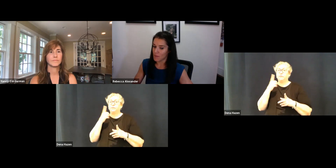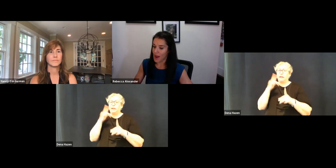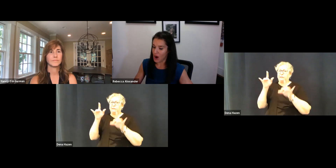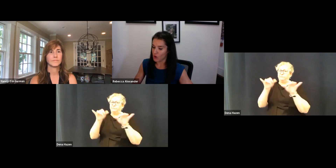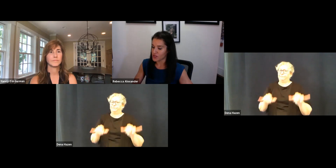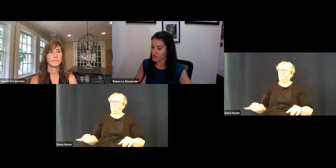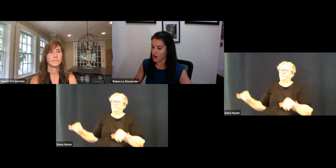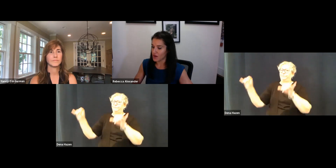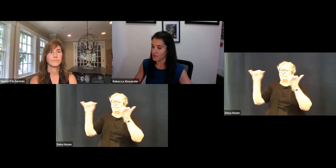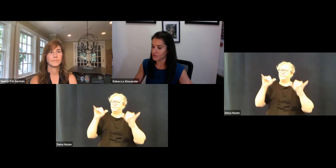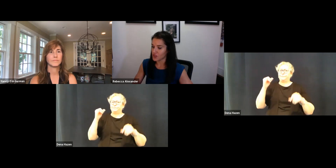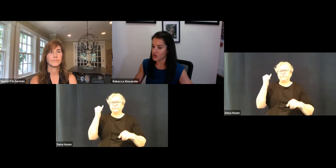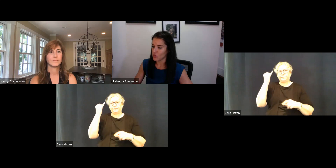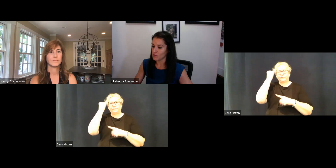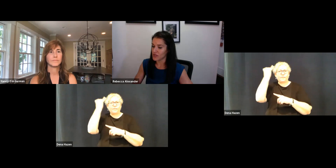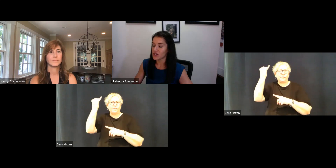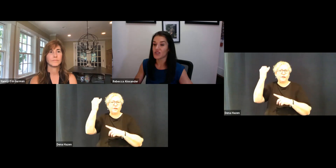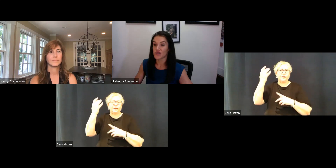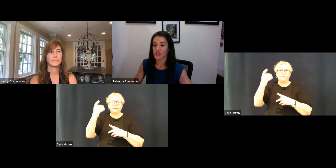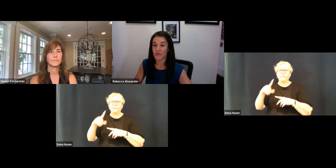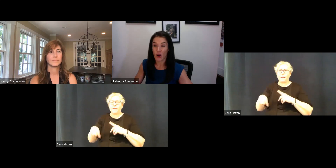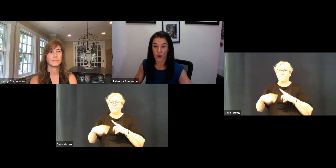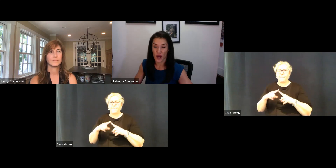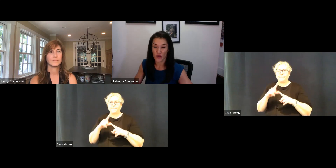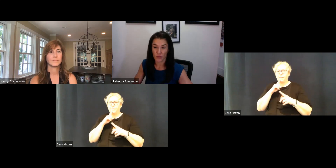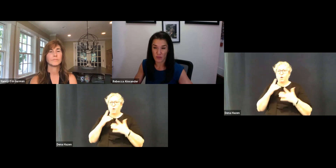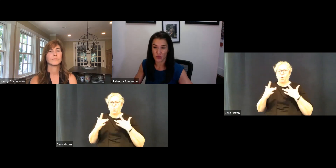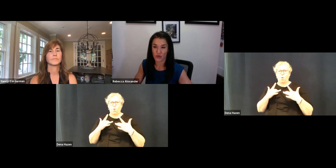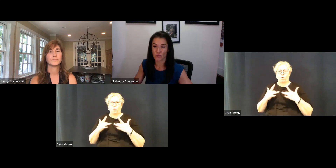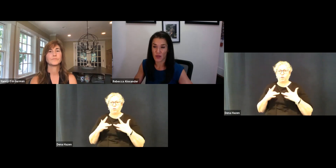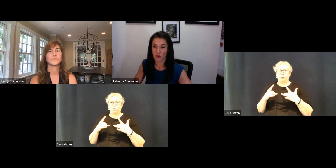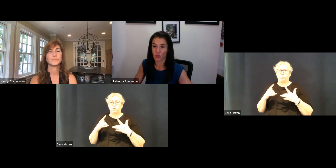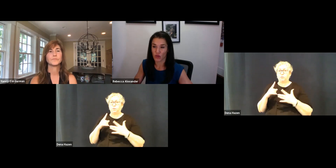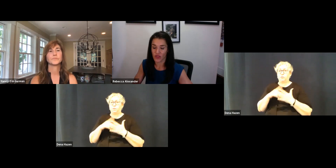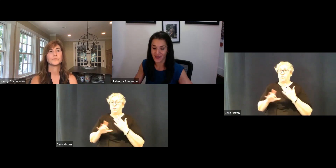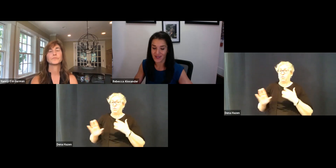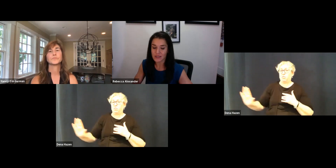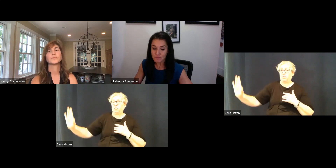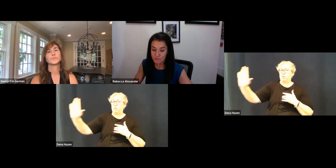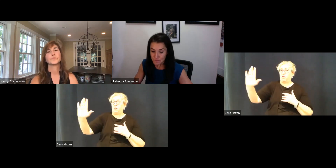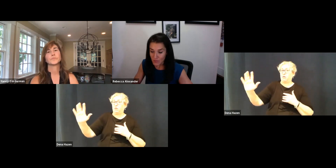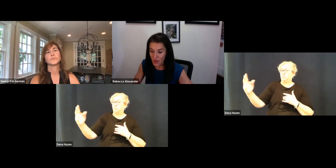about being concerned about what other people will think.